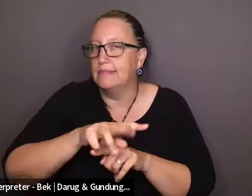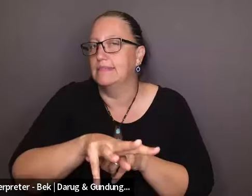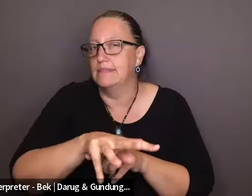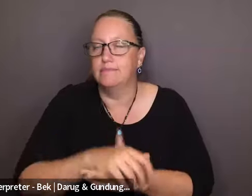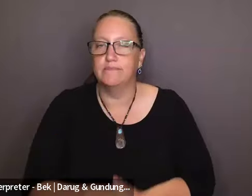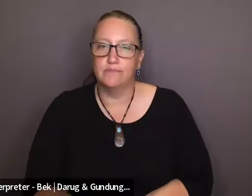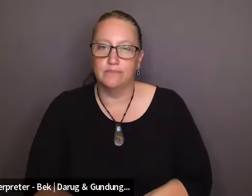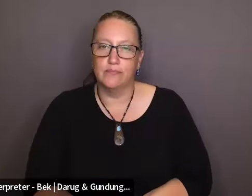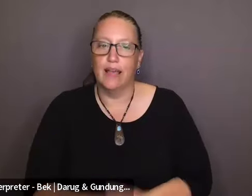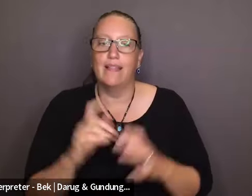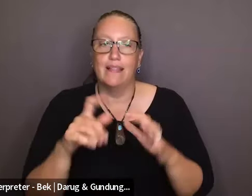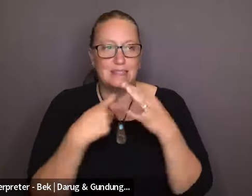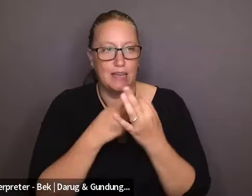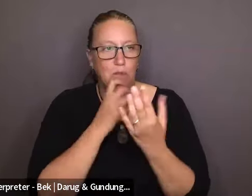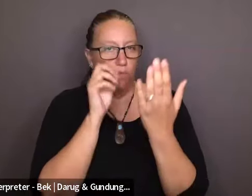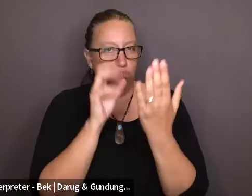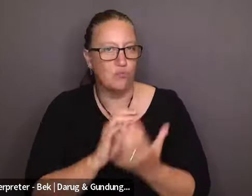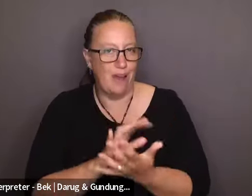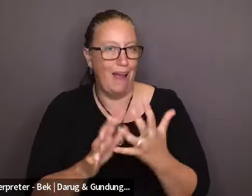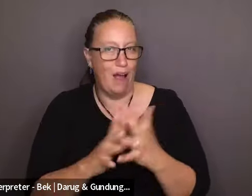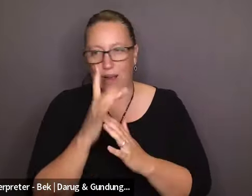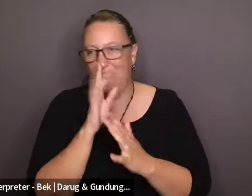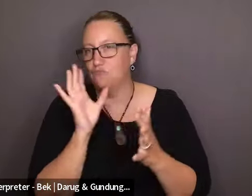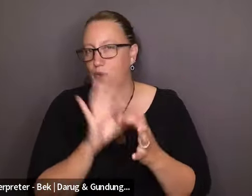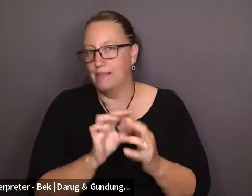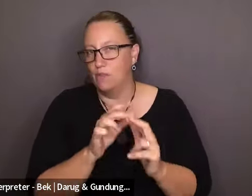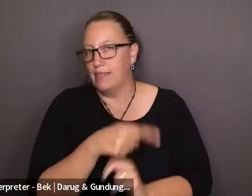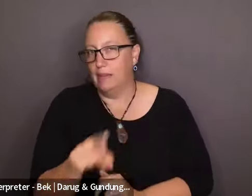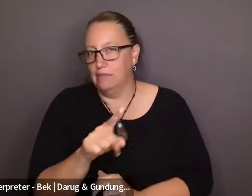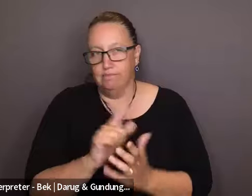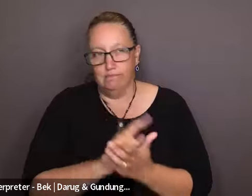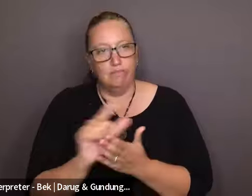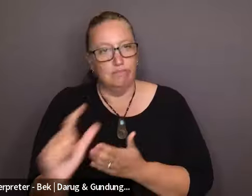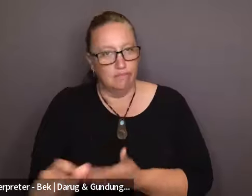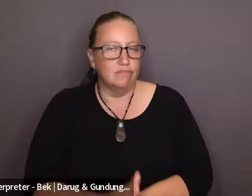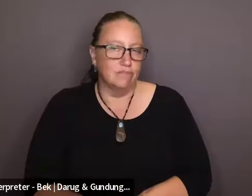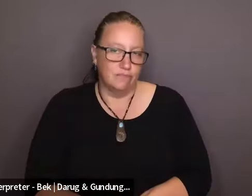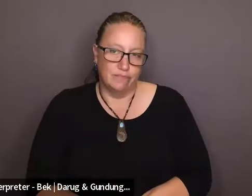sessions. We have those planned over the coming